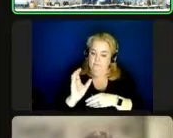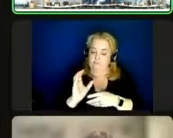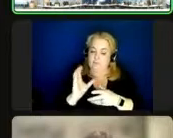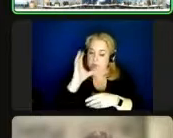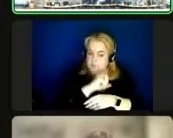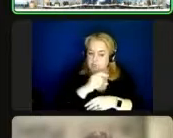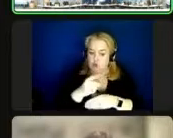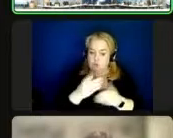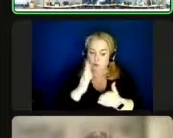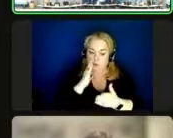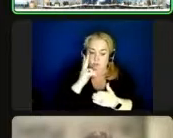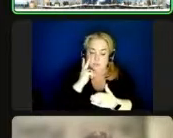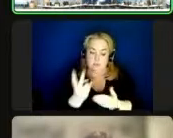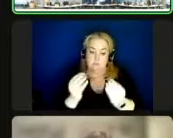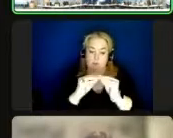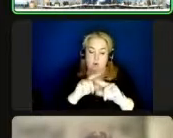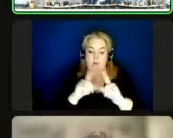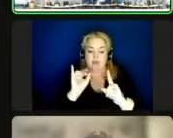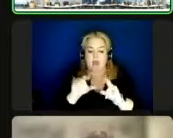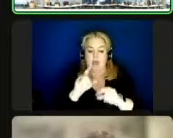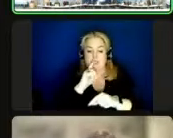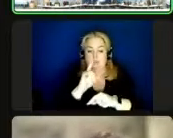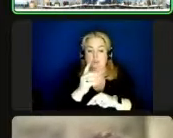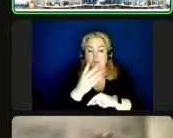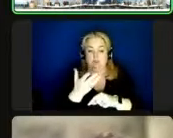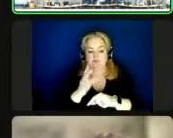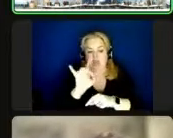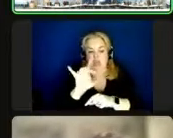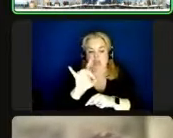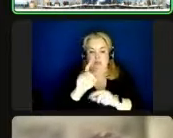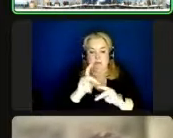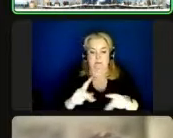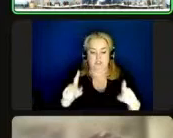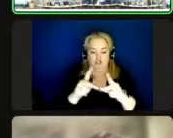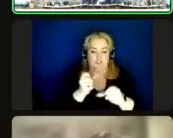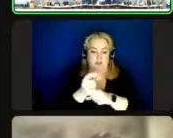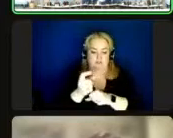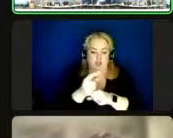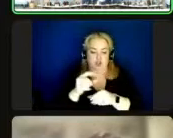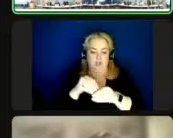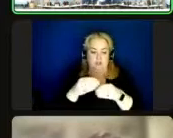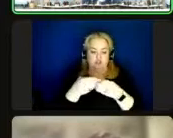PERCENT FOR SALEM EACH YEAR. I THINK THAT'S A FAIRLY